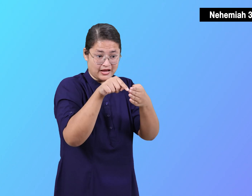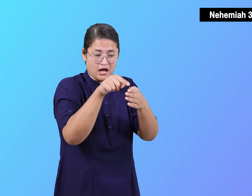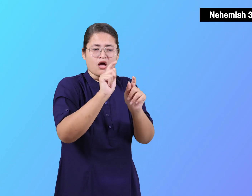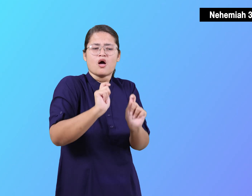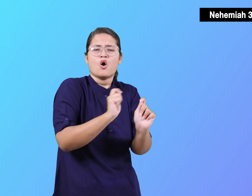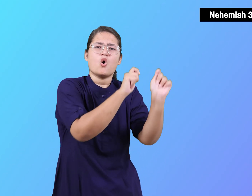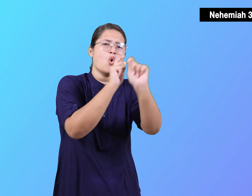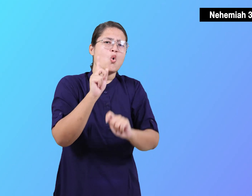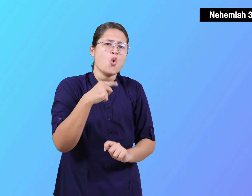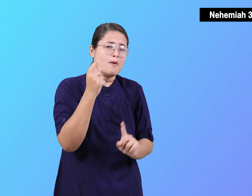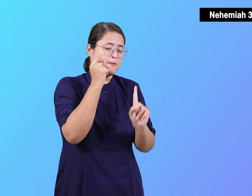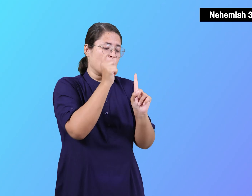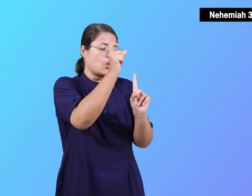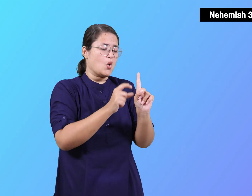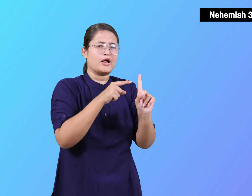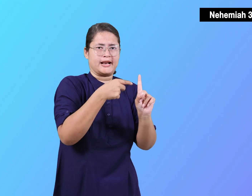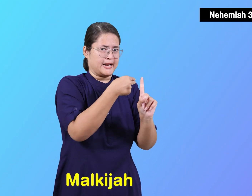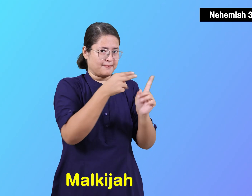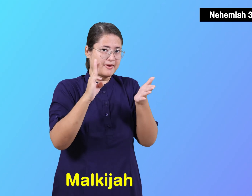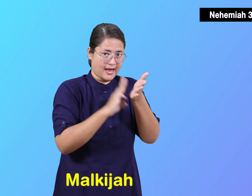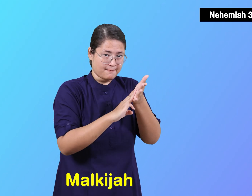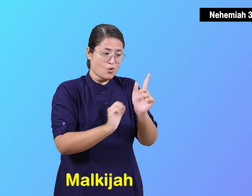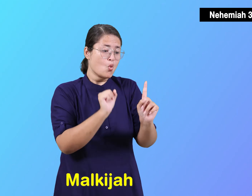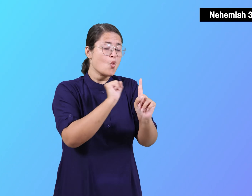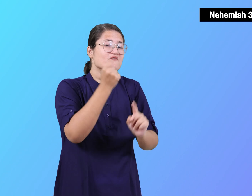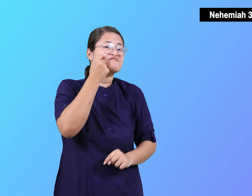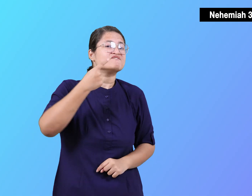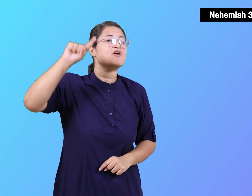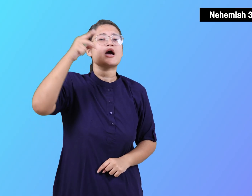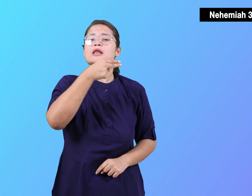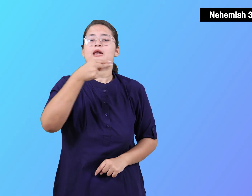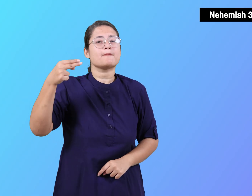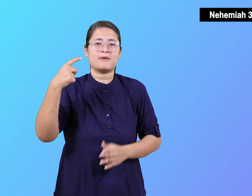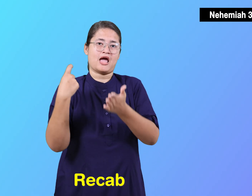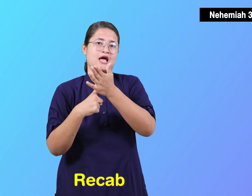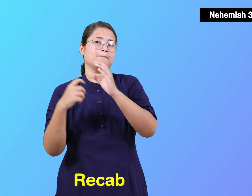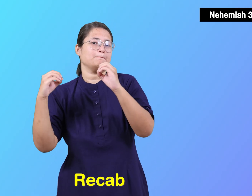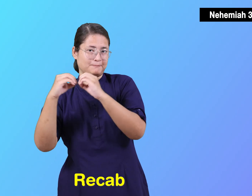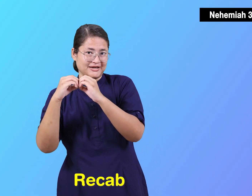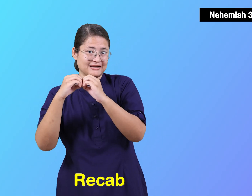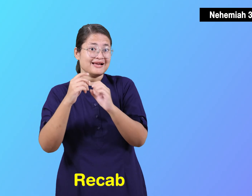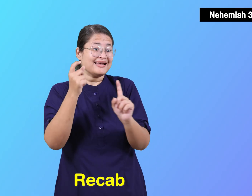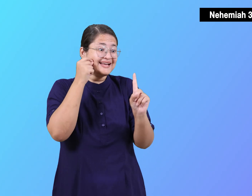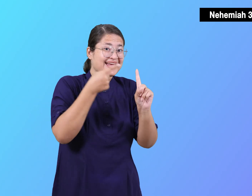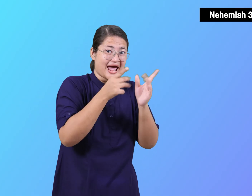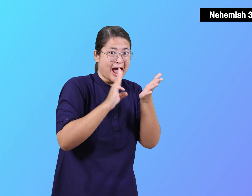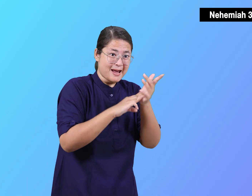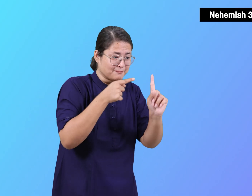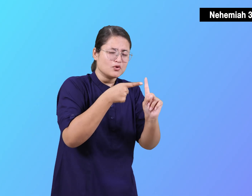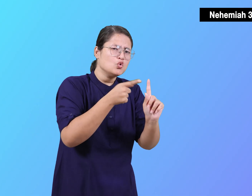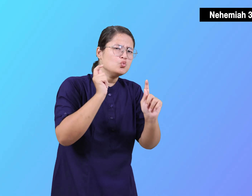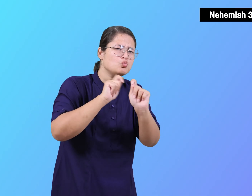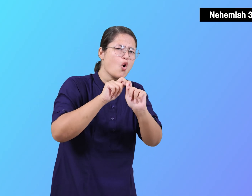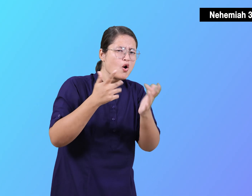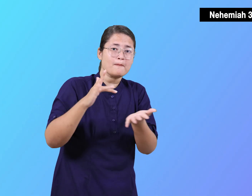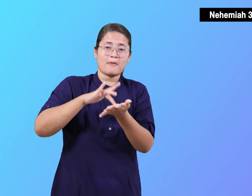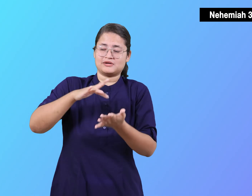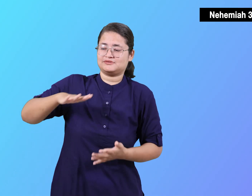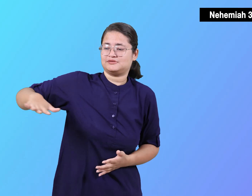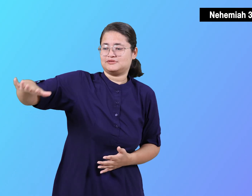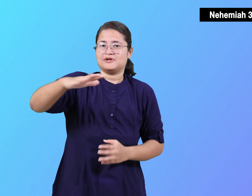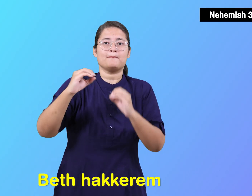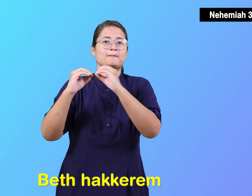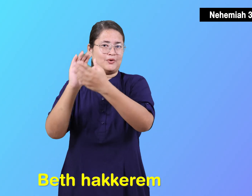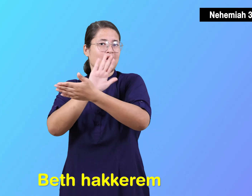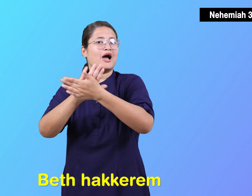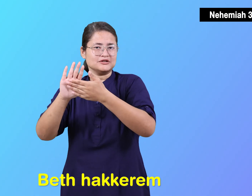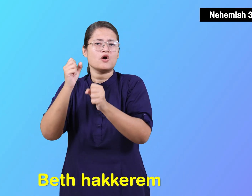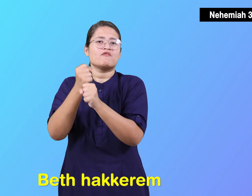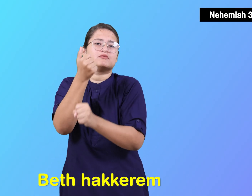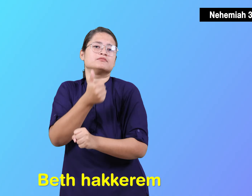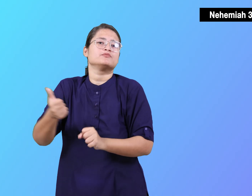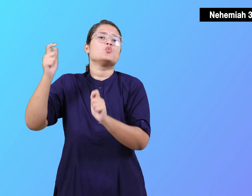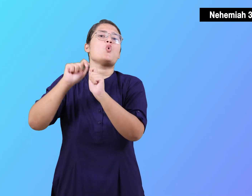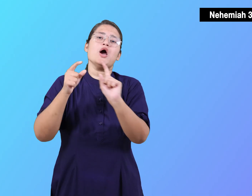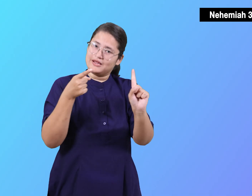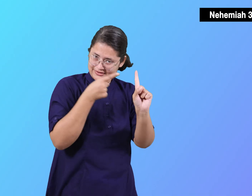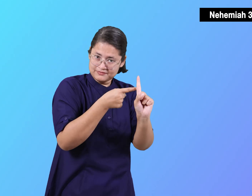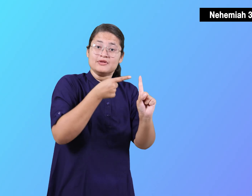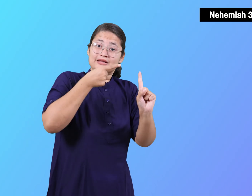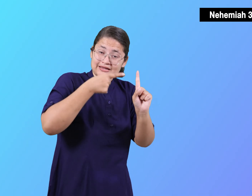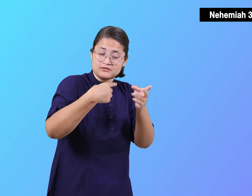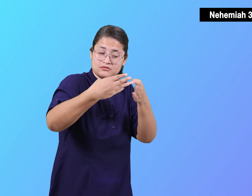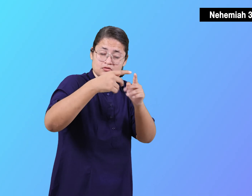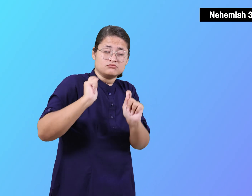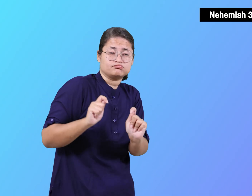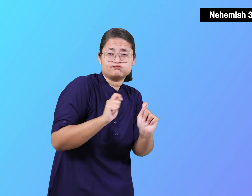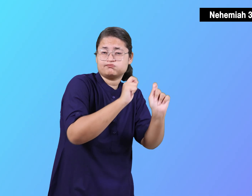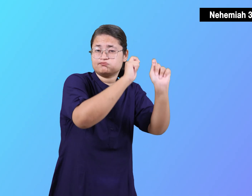Malkijah son of Recab repaired the Ash Pile Gate. Malkijah was the governor of the district of Beth Hakkerem.